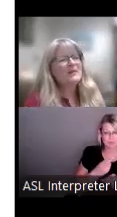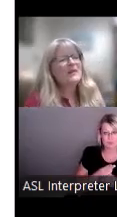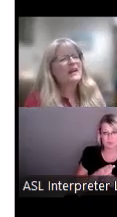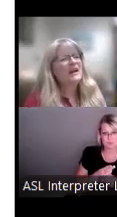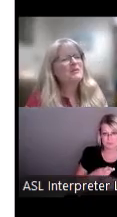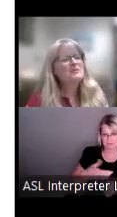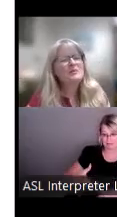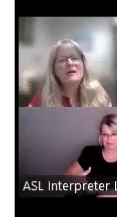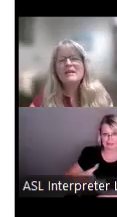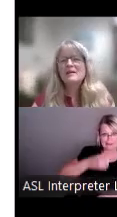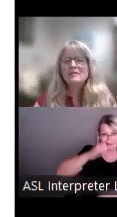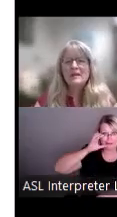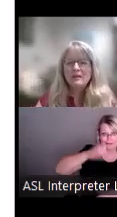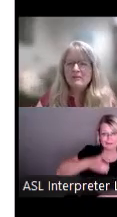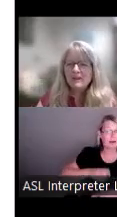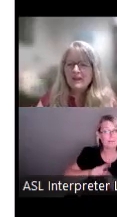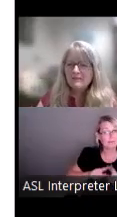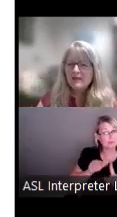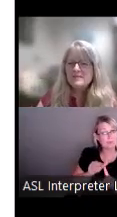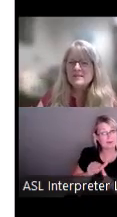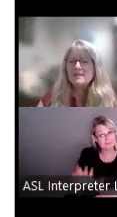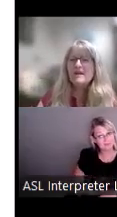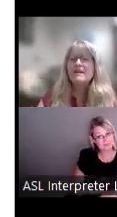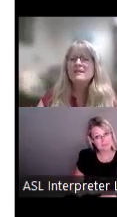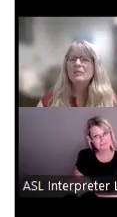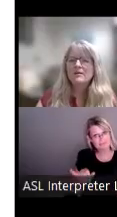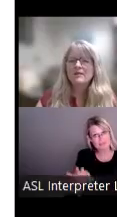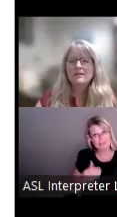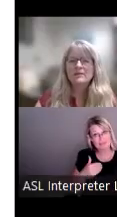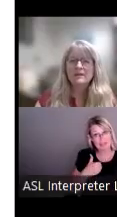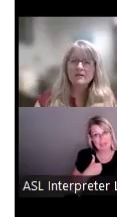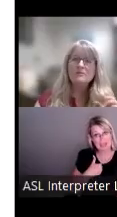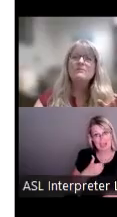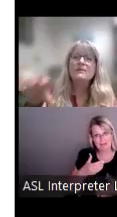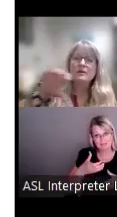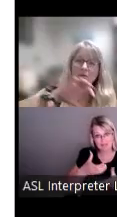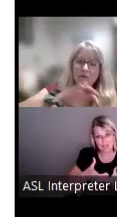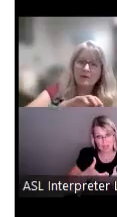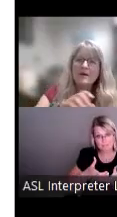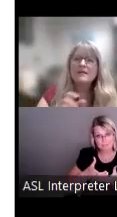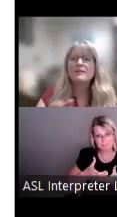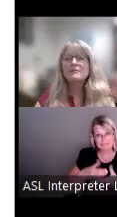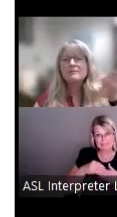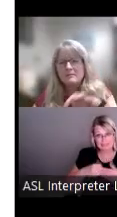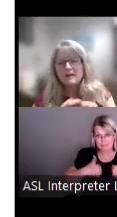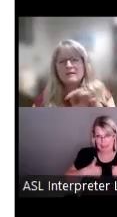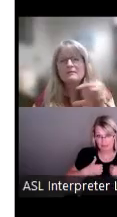But then I always remind them, like, if they have cups in the bathtub, what are they doing? Oh, they're pouring water back